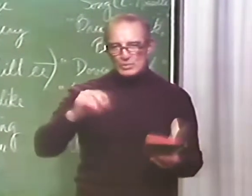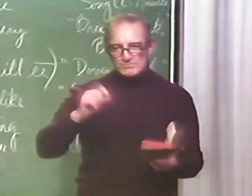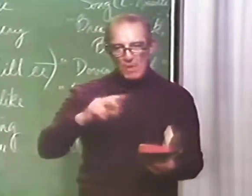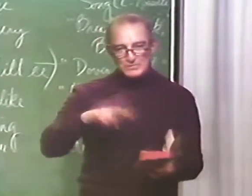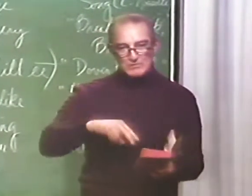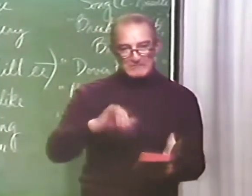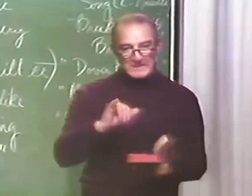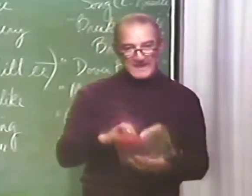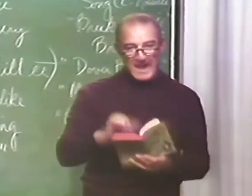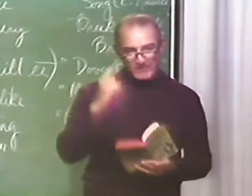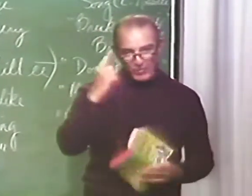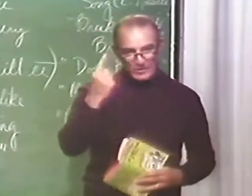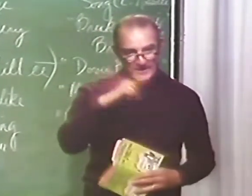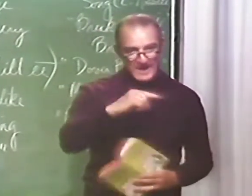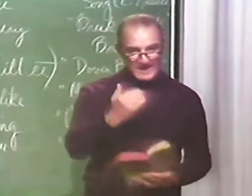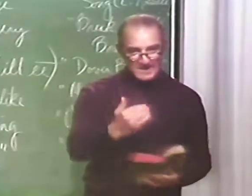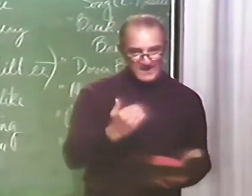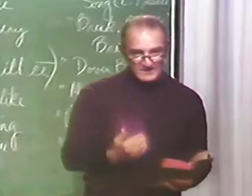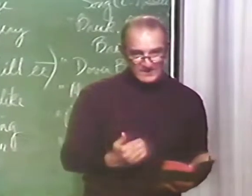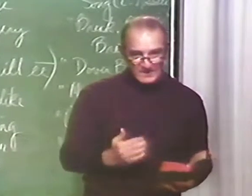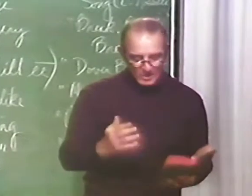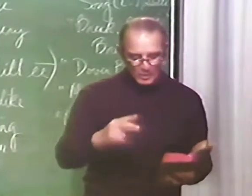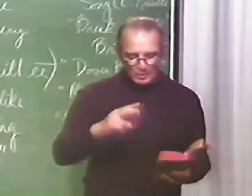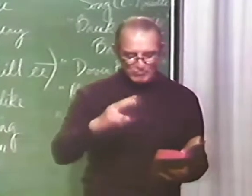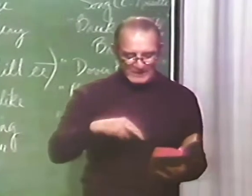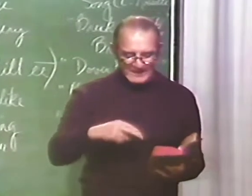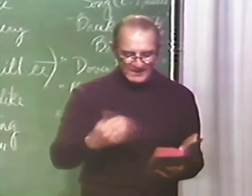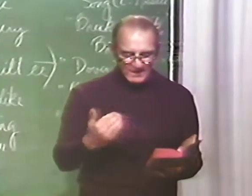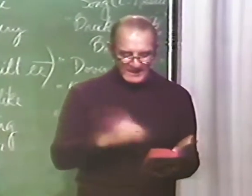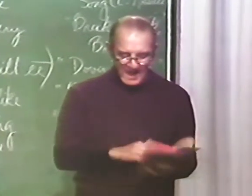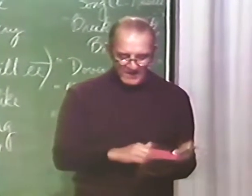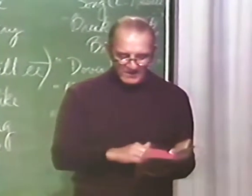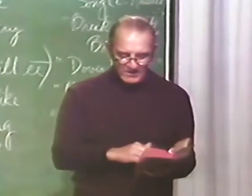NOW, YOU WERE SUPPOSED TO READ THAT FOR TODAY'S LESSON.